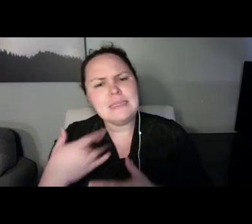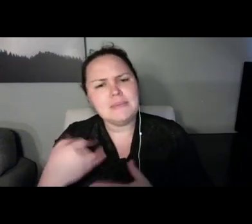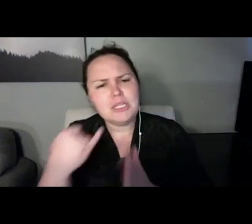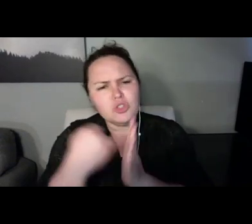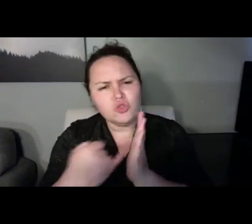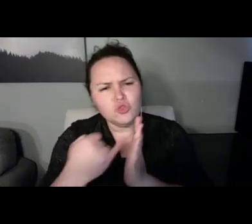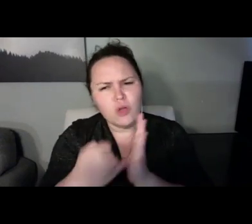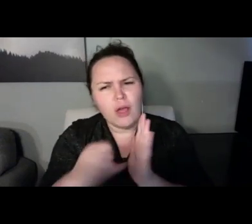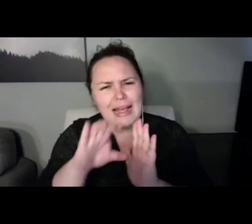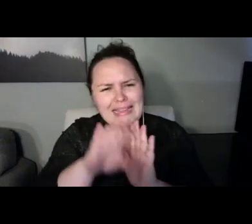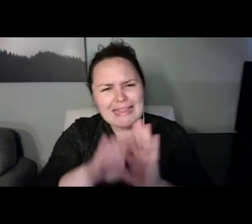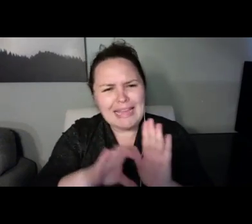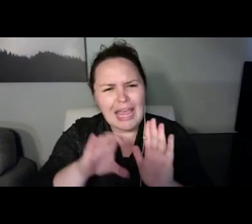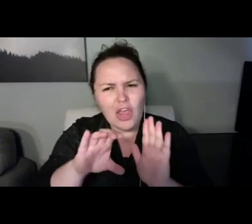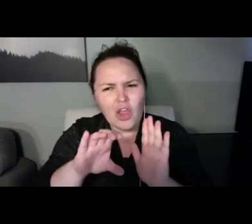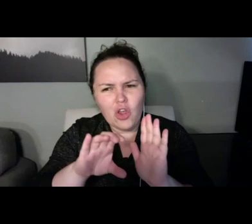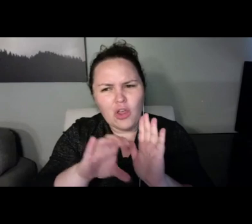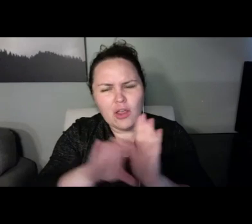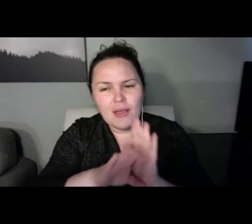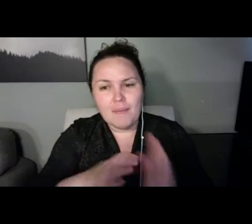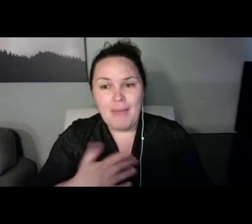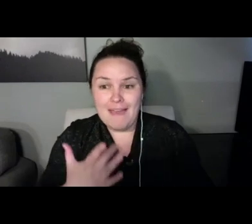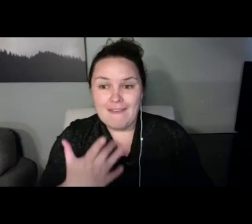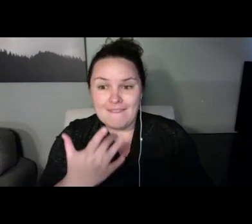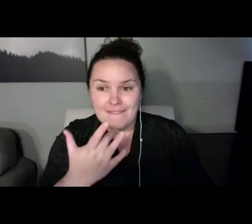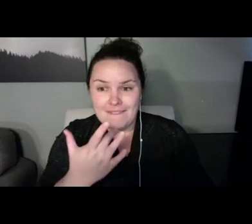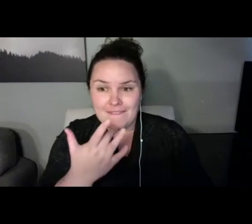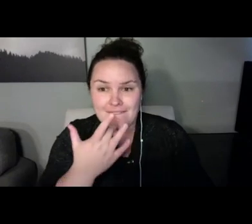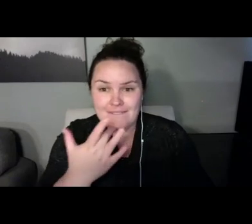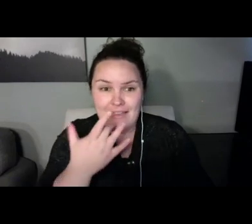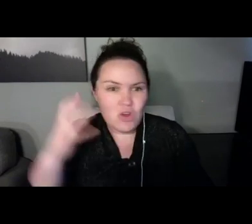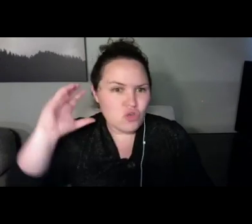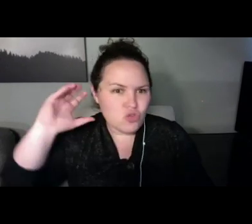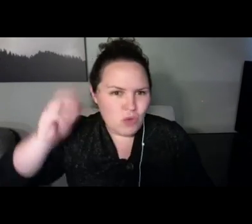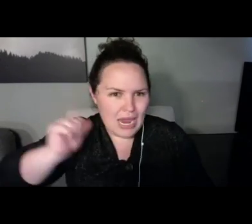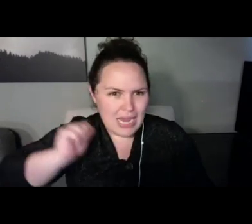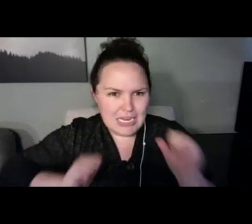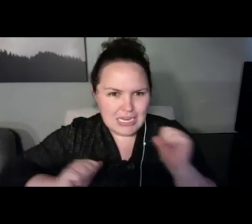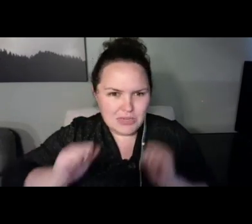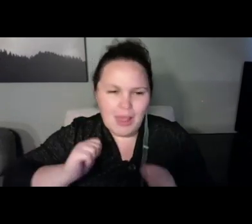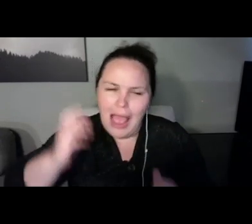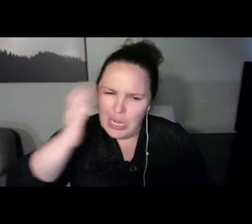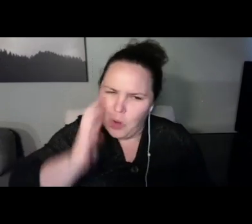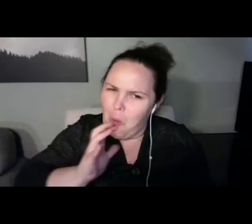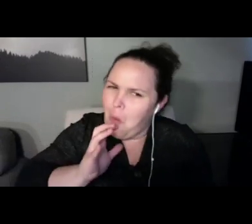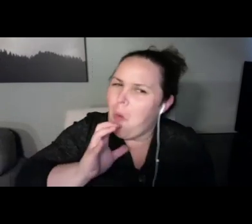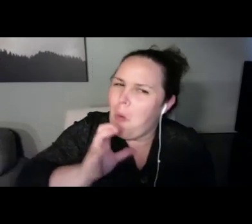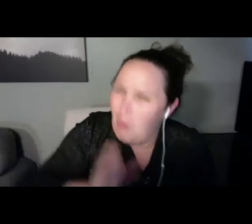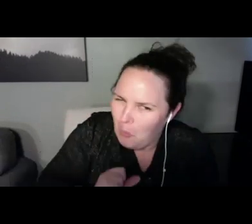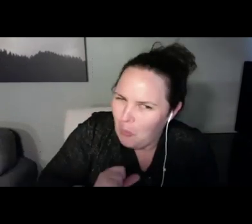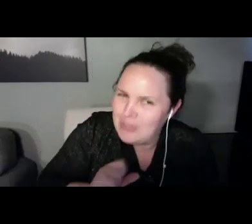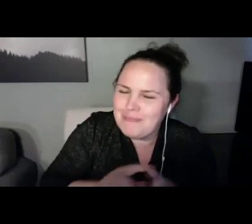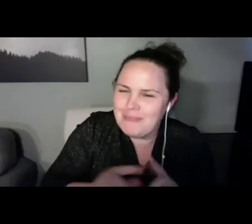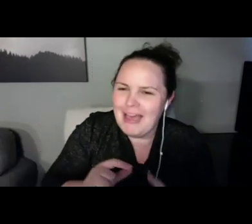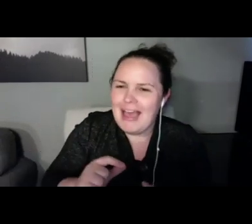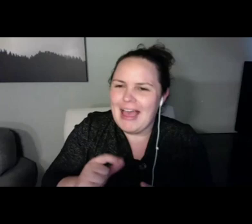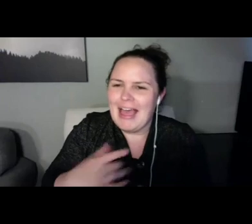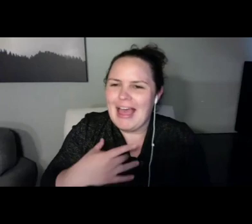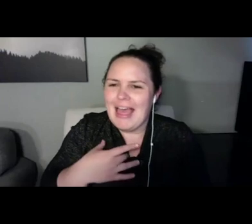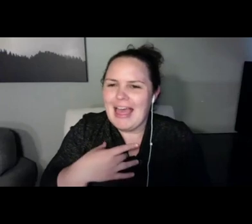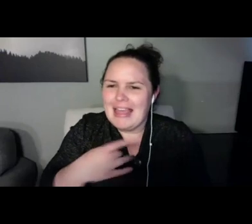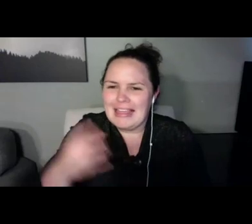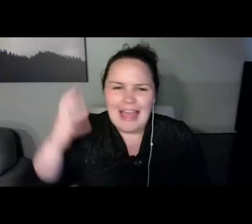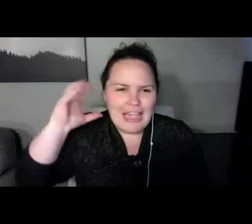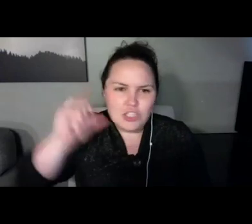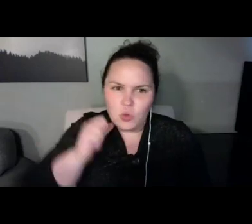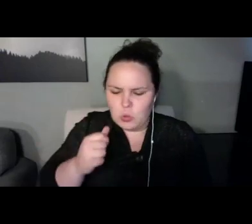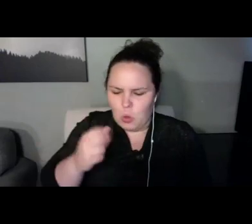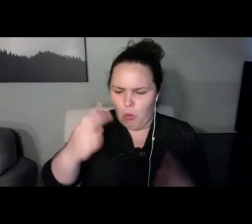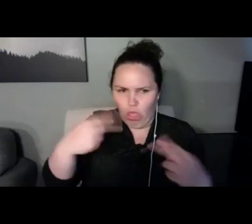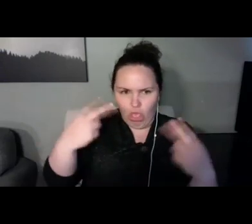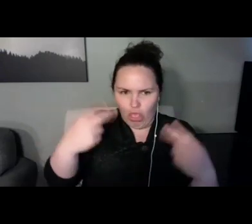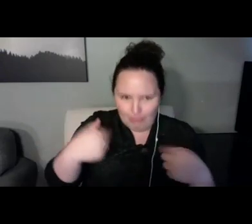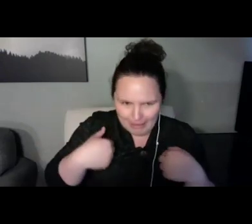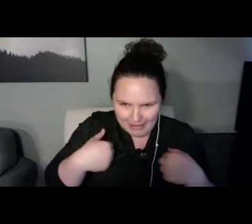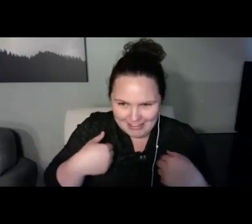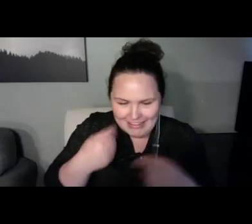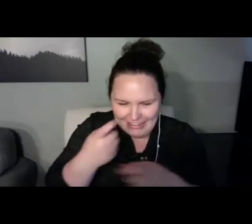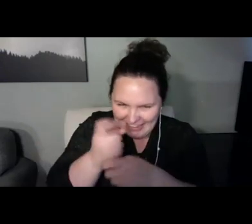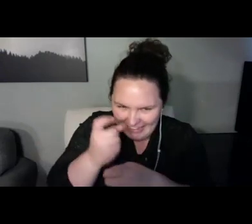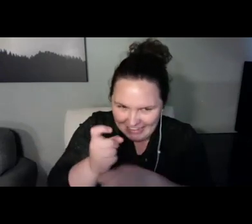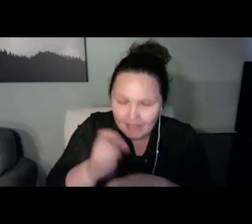The final piece was getting her white cane in January of 2020.